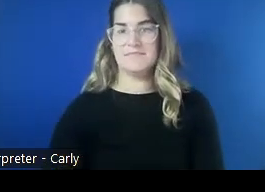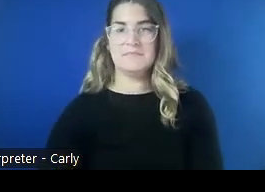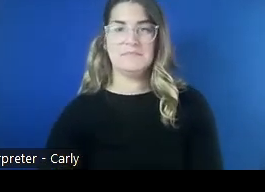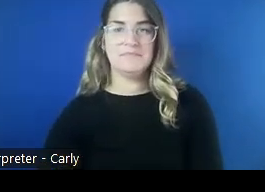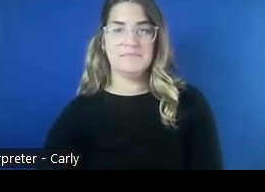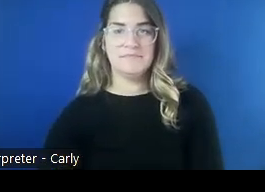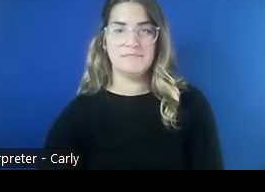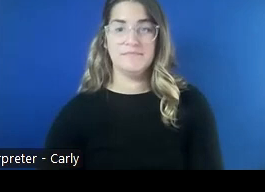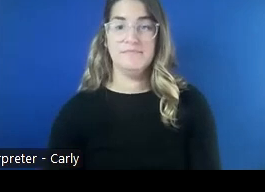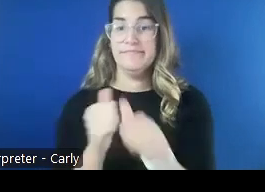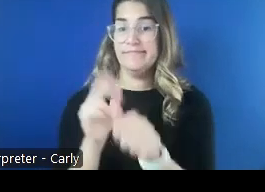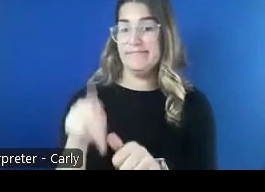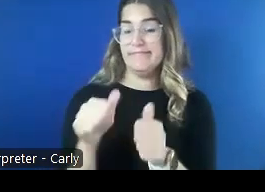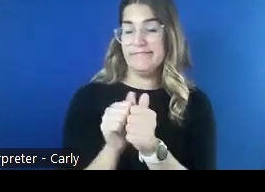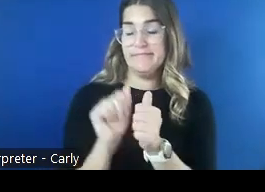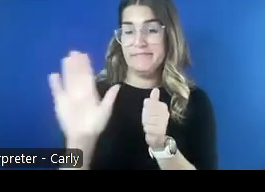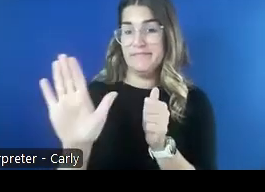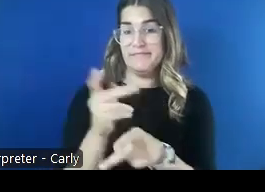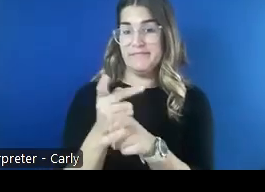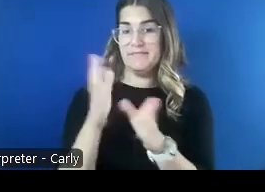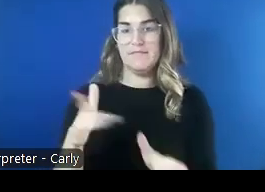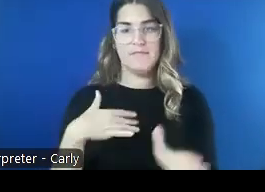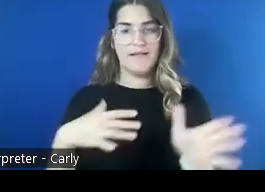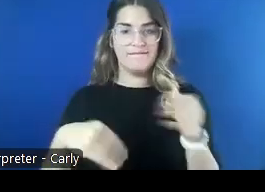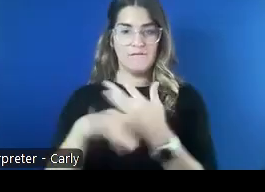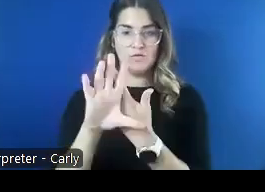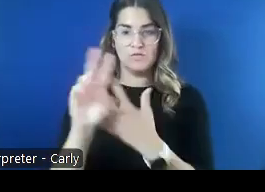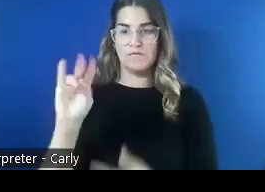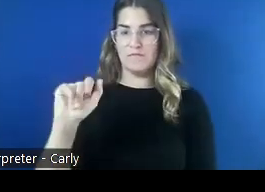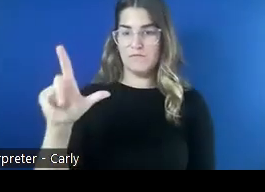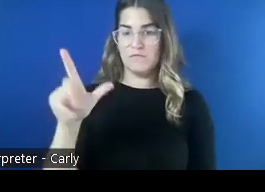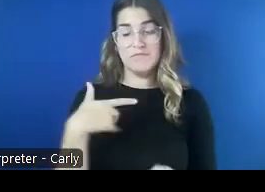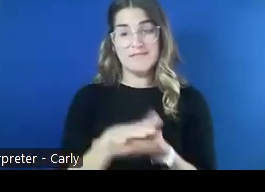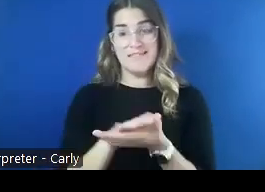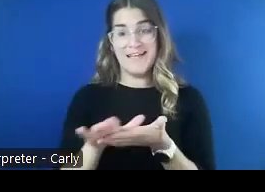caregivers is virtual right now which actually works really well they don't have to pack up